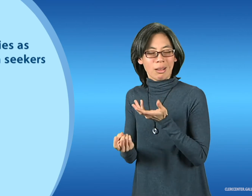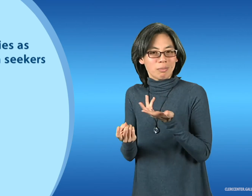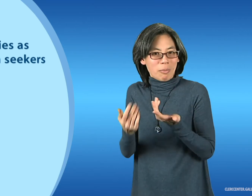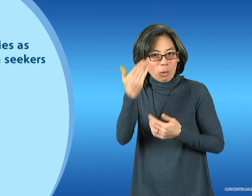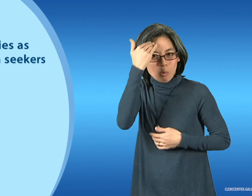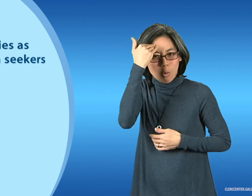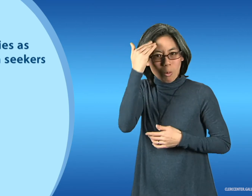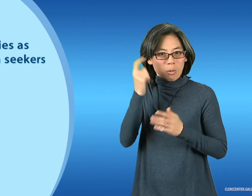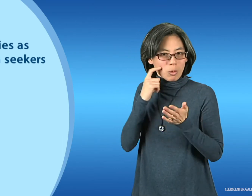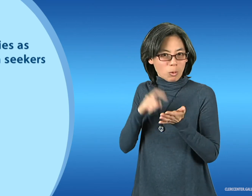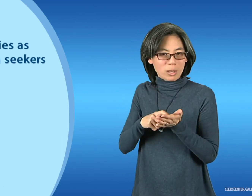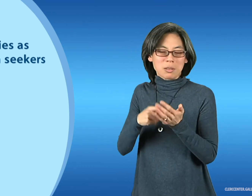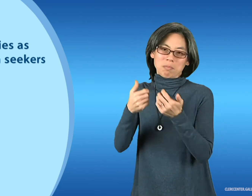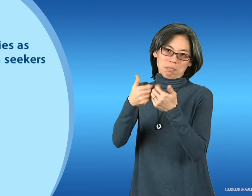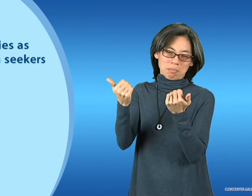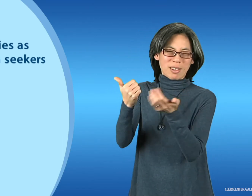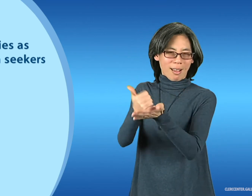are able to recognize.